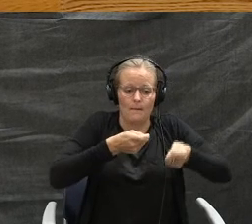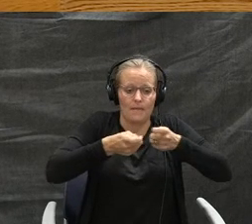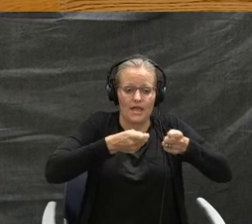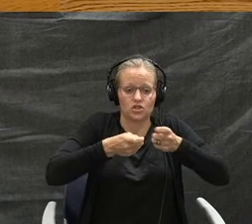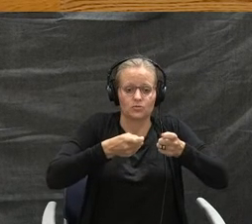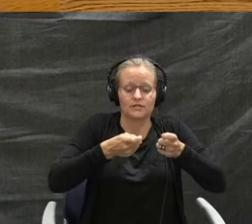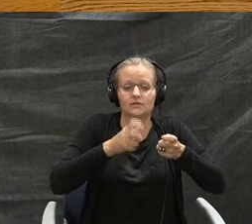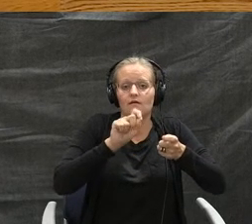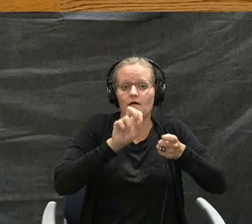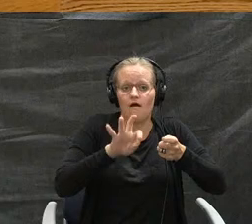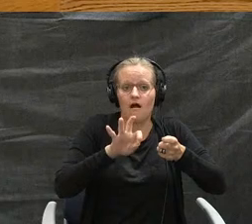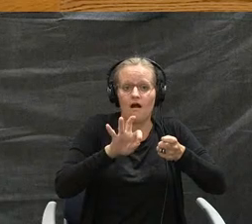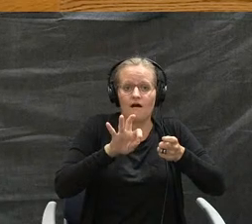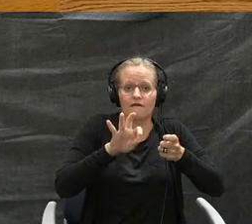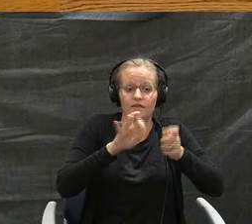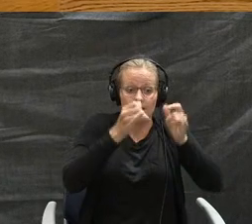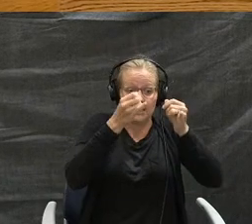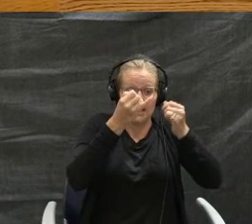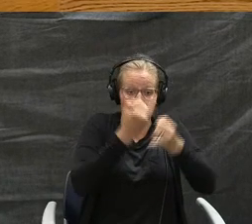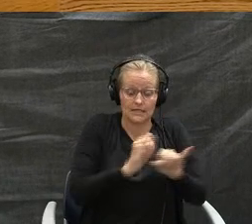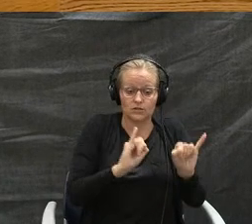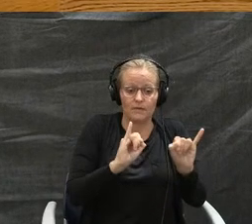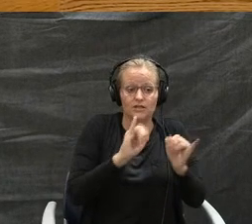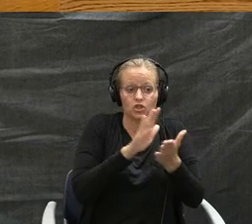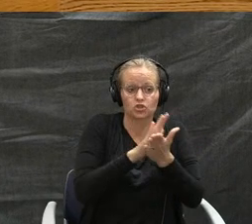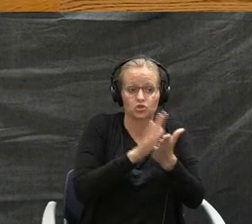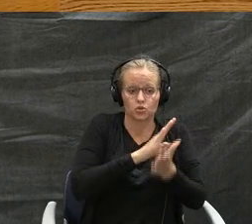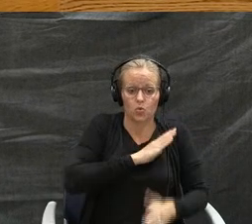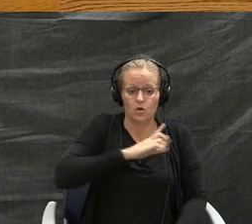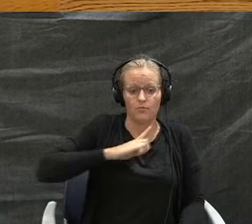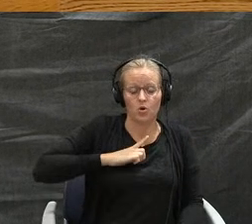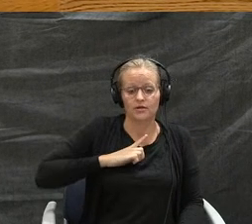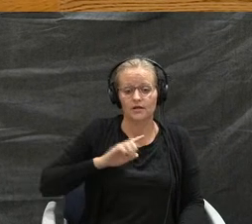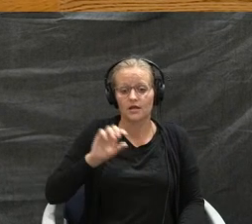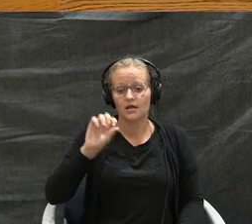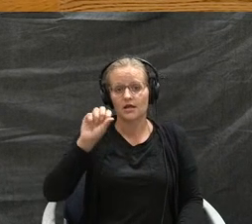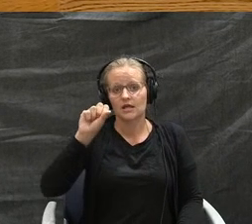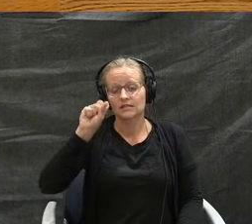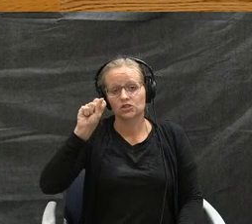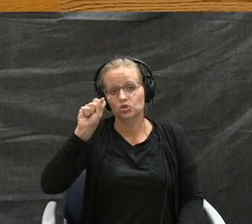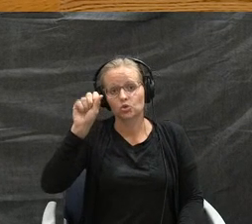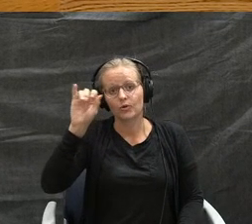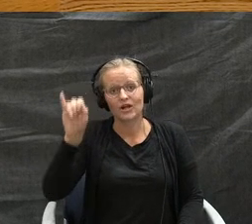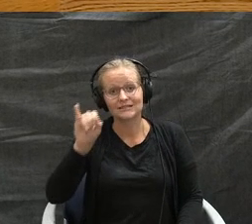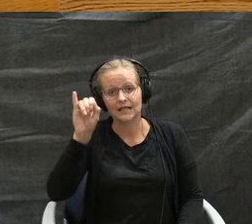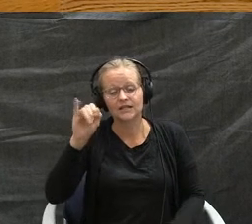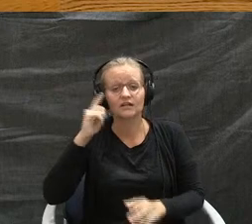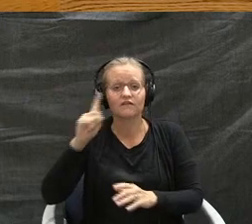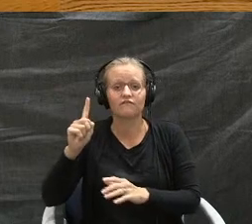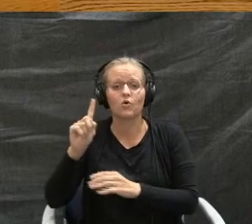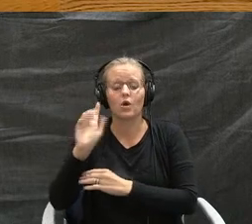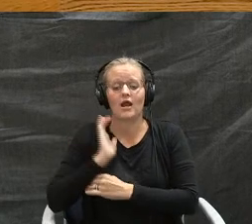the school board and. Whereas the Superintendent of Minne Tonka Independent School District 276 is responsible for